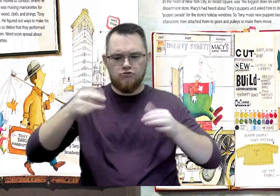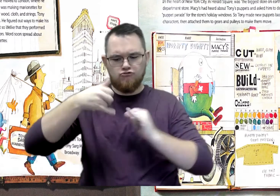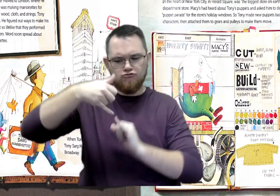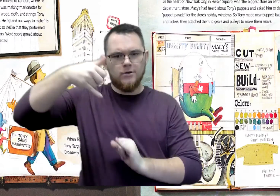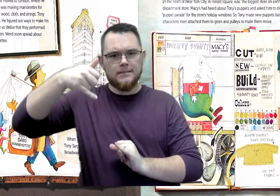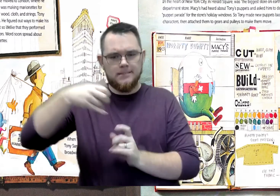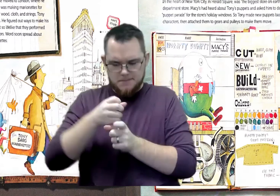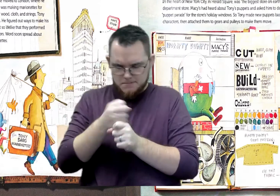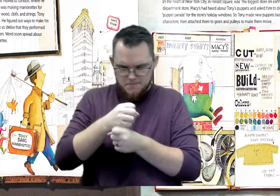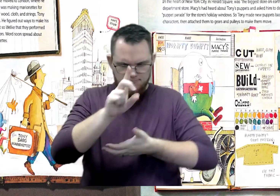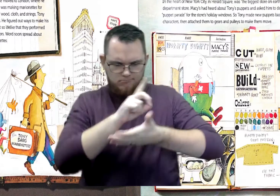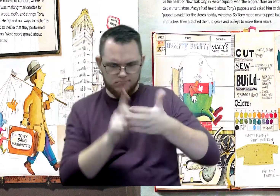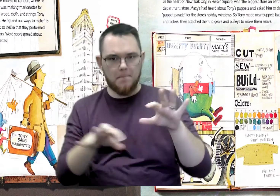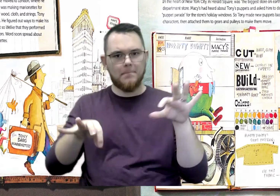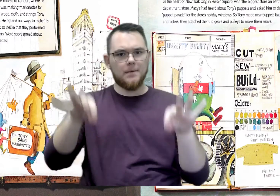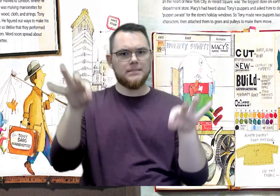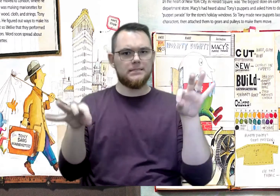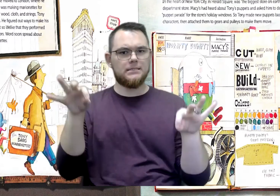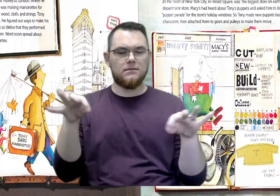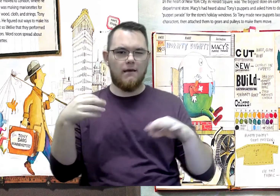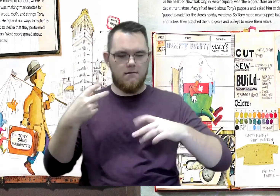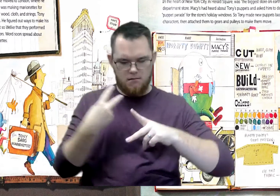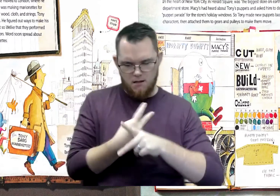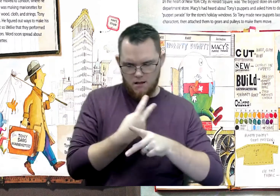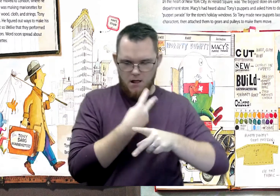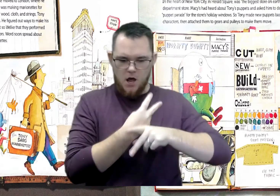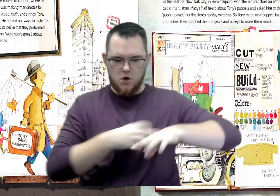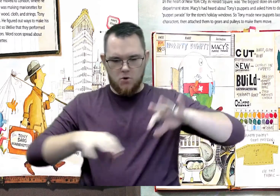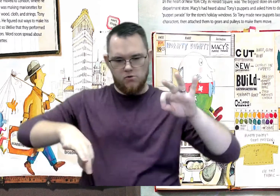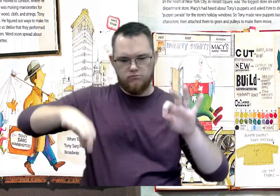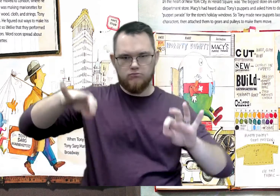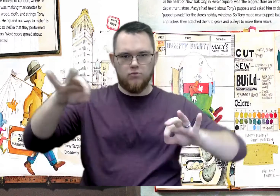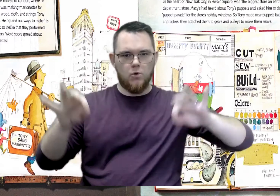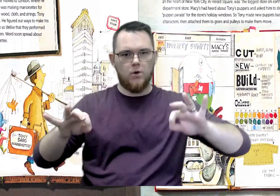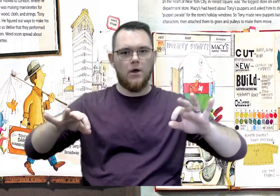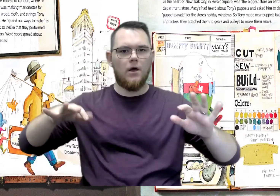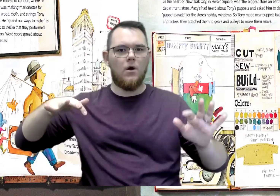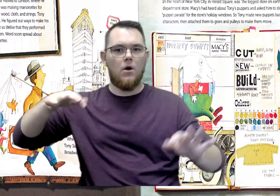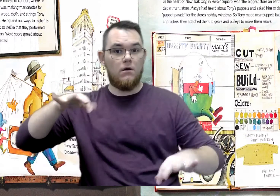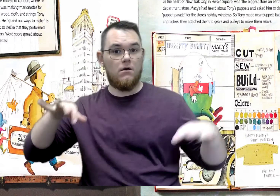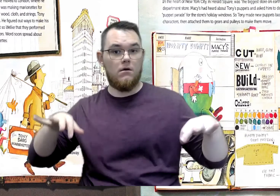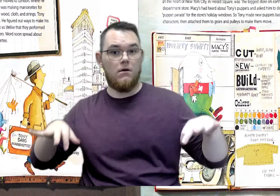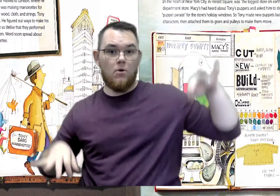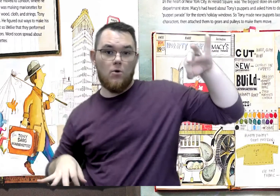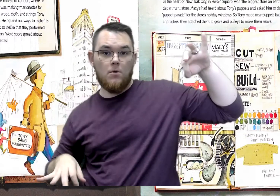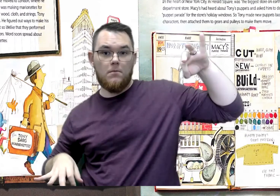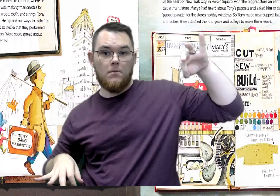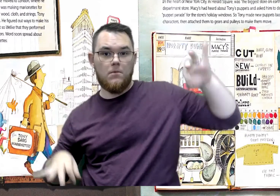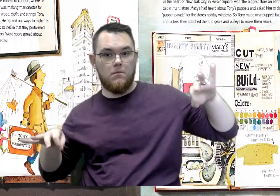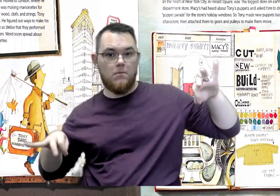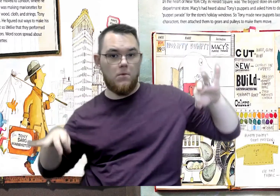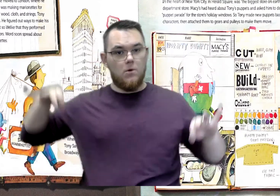He figured out ways to make his marionettes’ movement so lifelike that they performed as